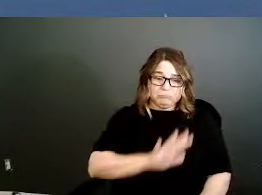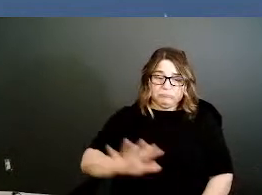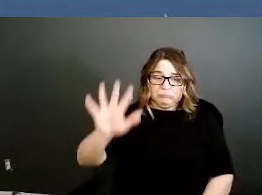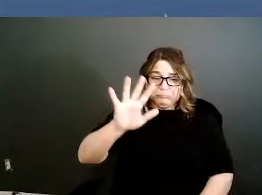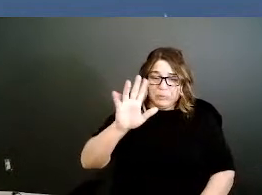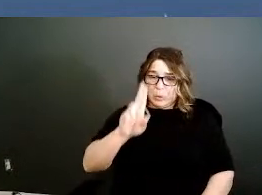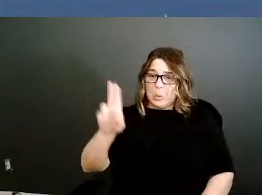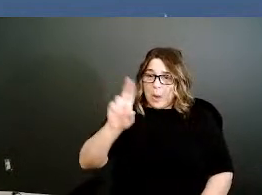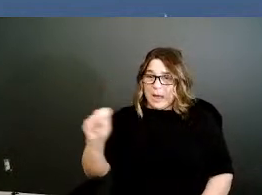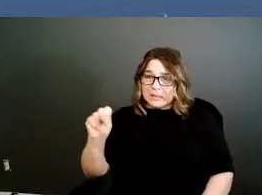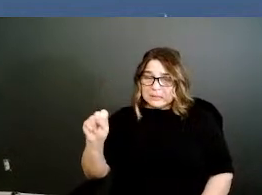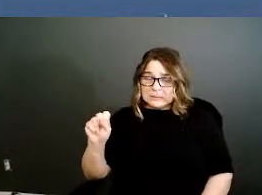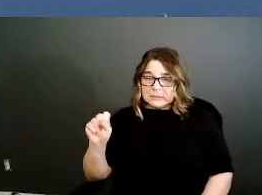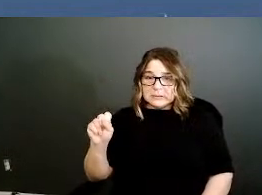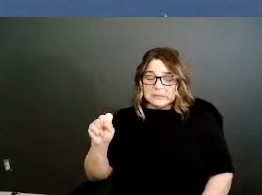IT'S RIDICULOUS THAT THERE'S HOMELESSNESS STILL EXISTS,